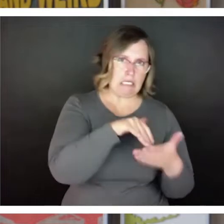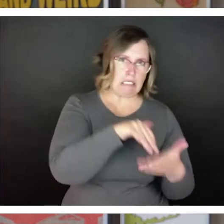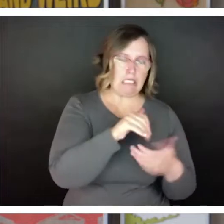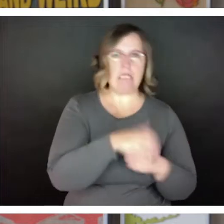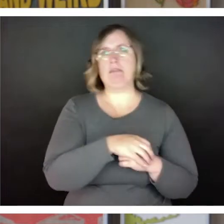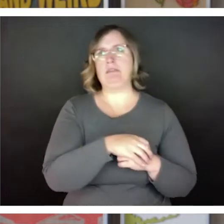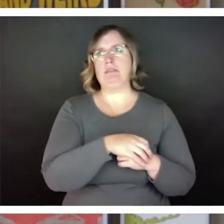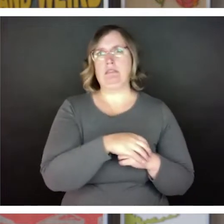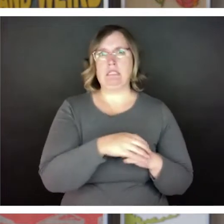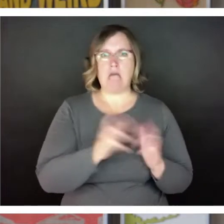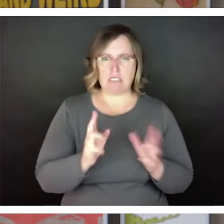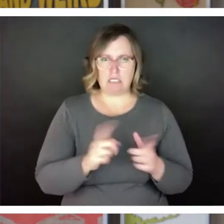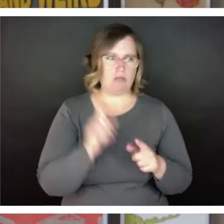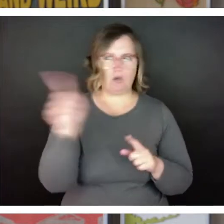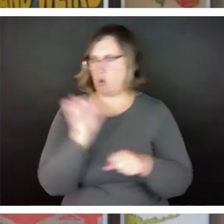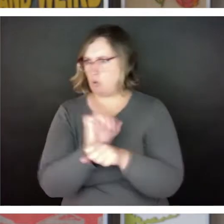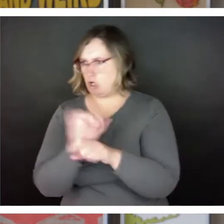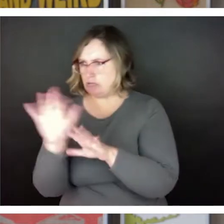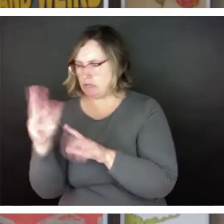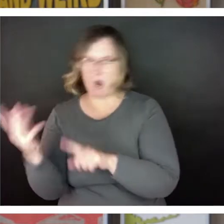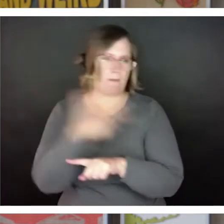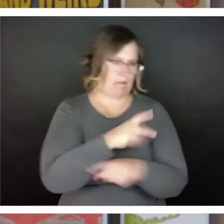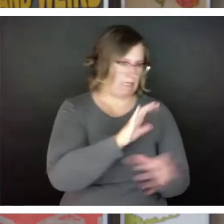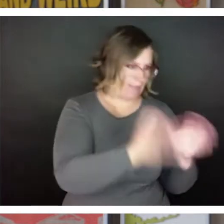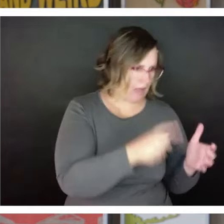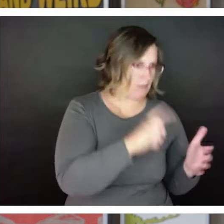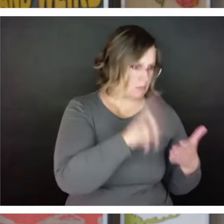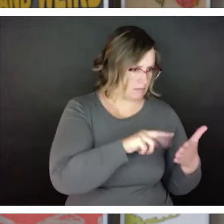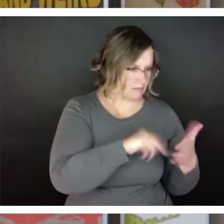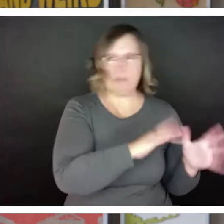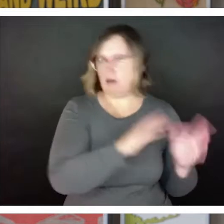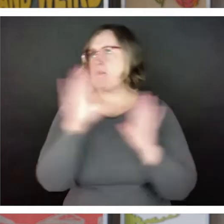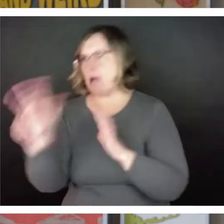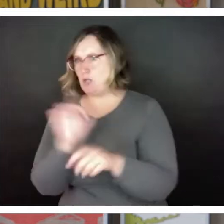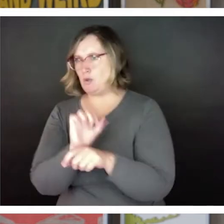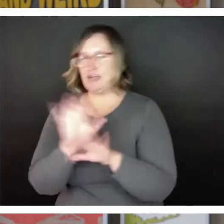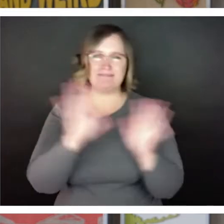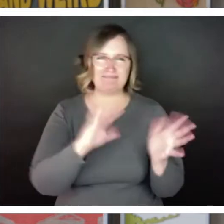hustling from work to class to work to class. And for many thinking deeply